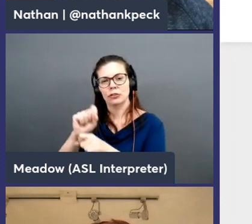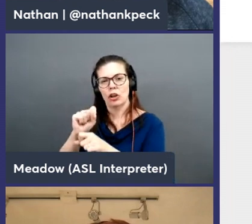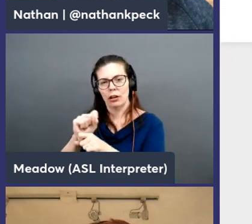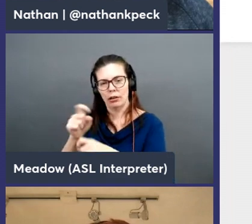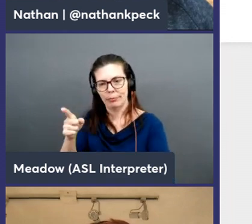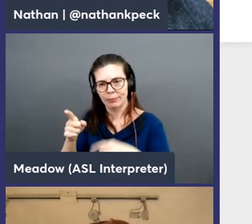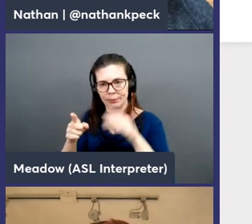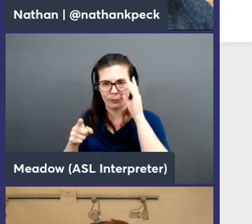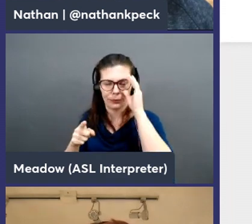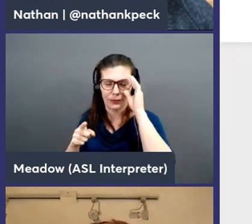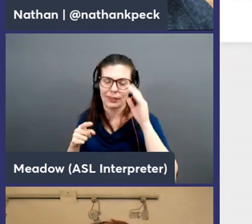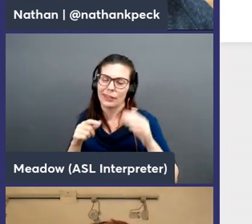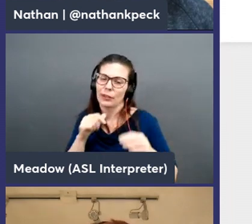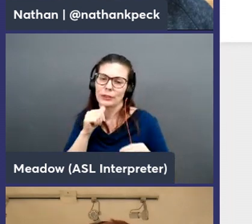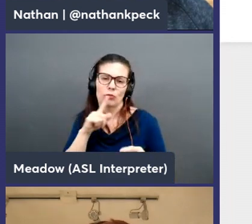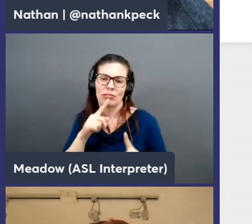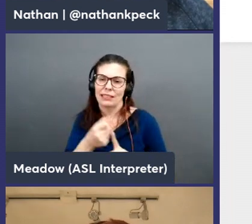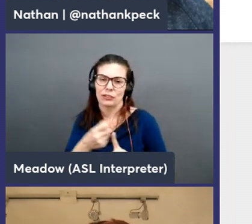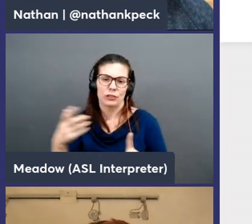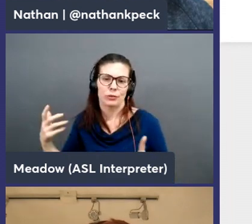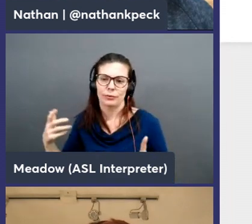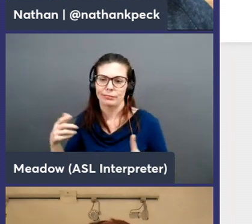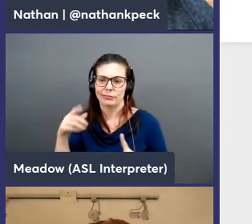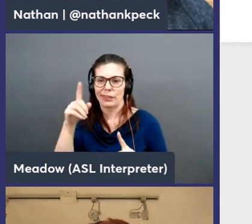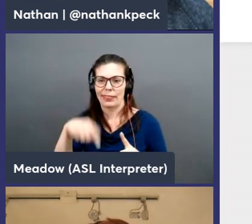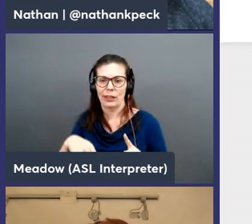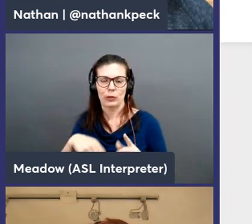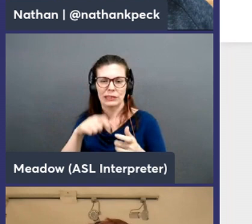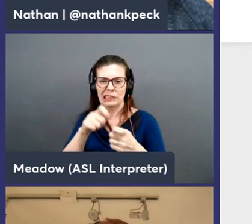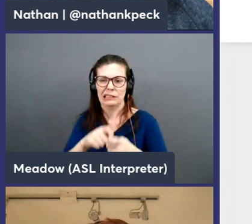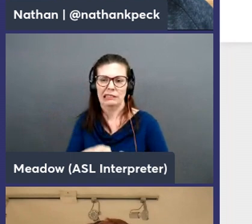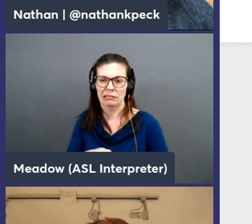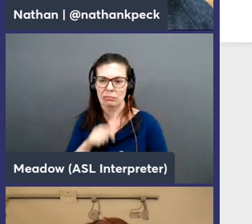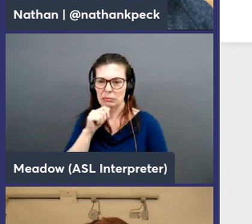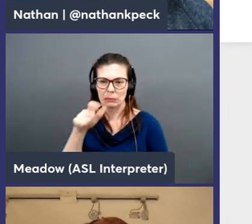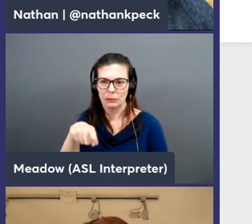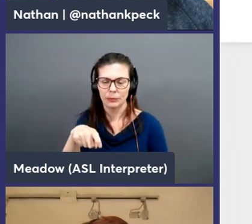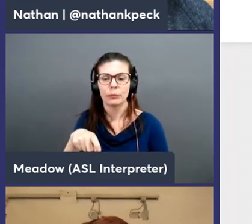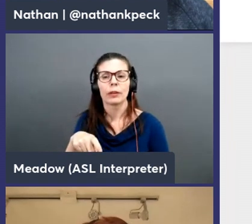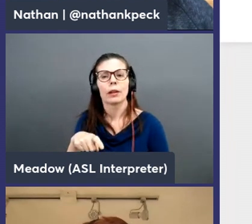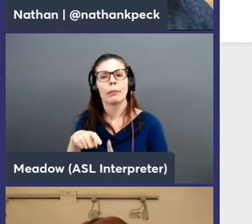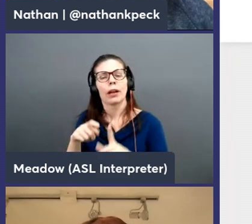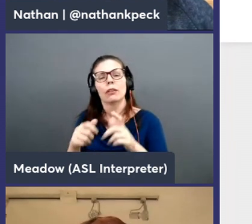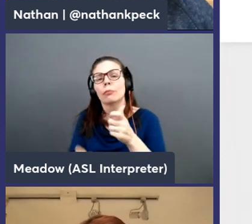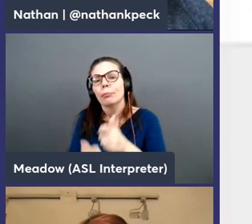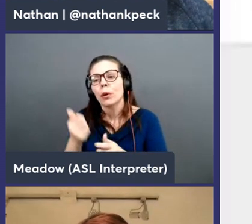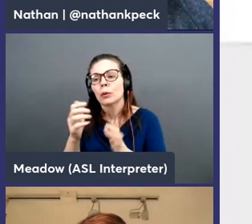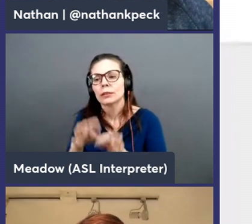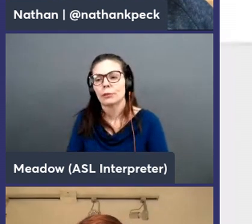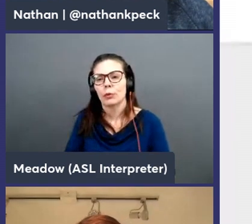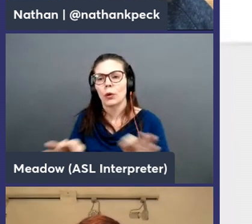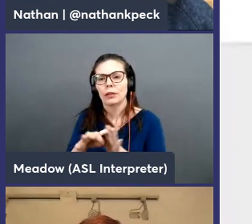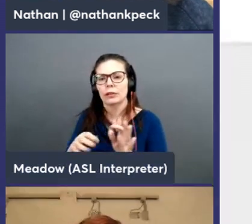Yeah, we don't really need to go into these in detail, but, you know, the most important... Whoopsy-daisy!